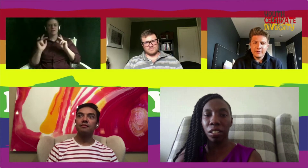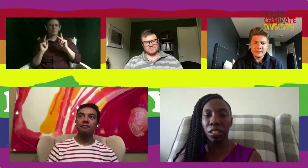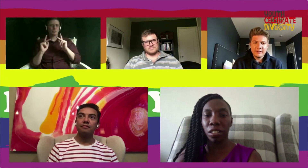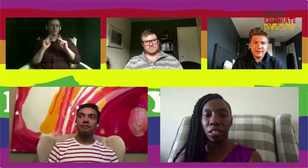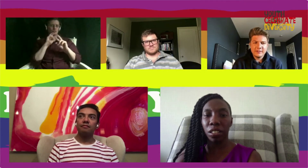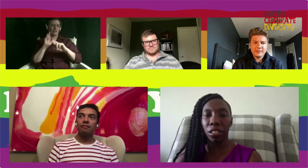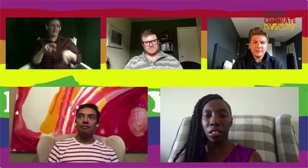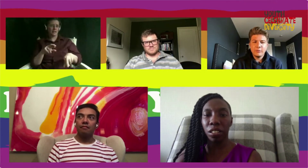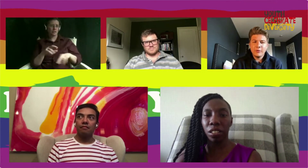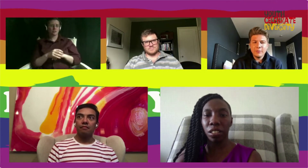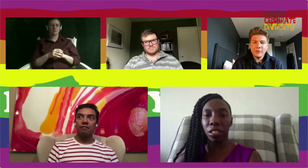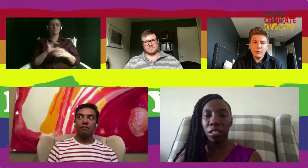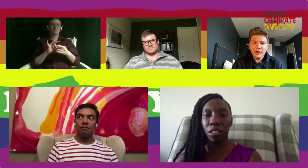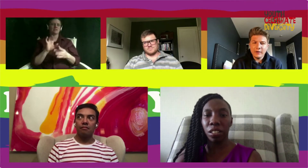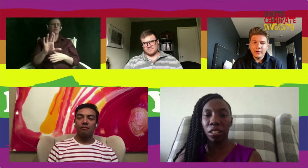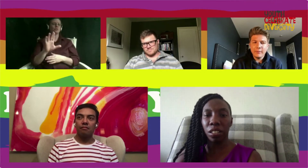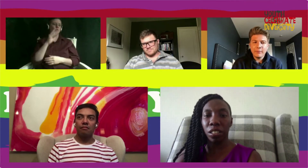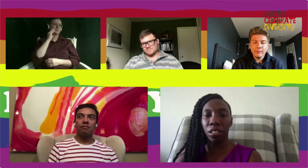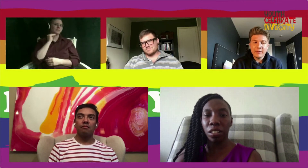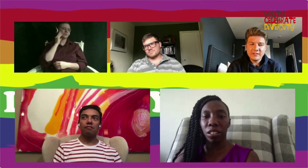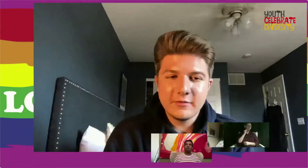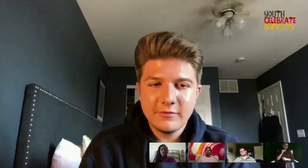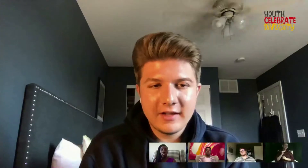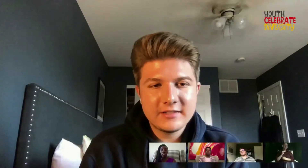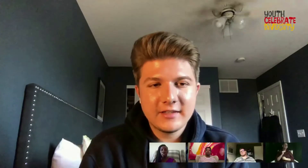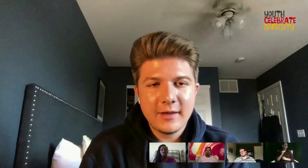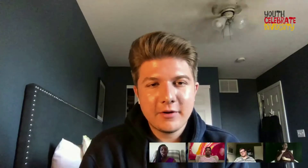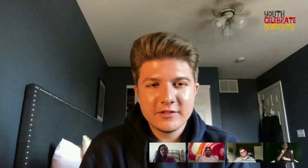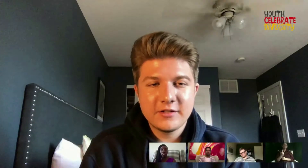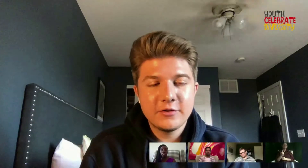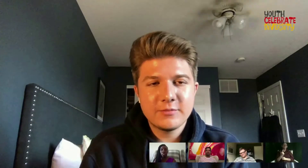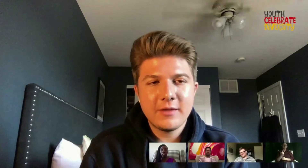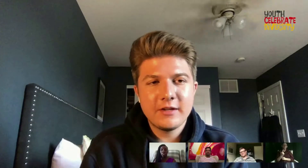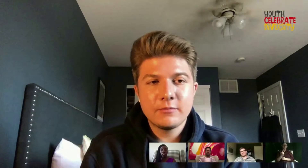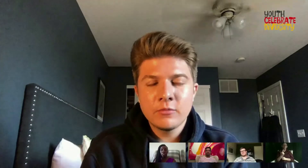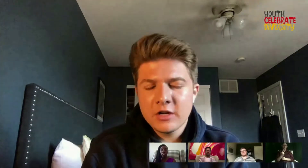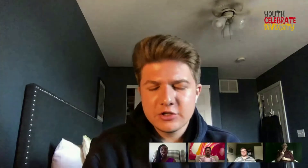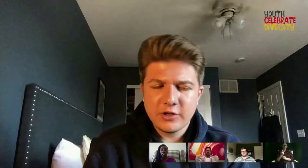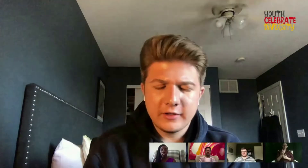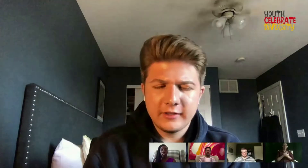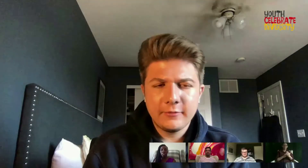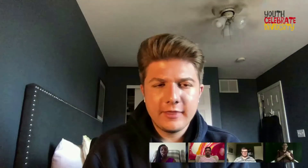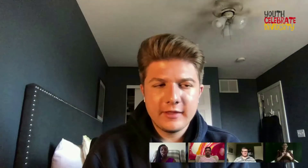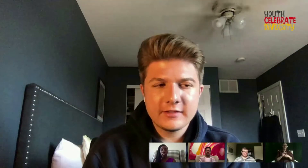own experiences what would be one piece of advice to that person who's maybe struggling with this